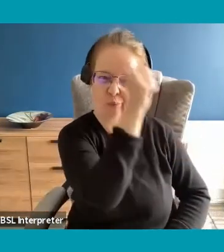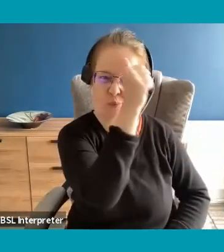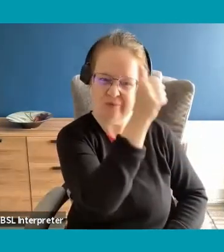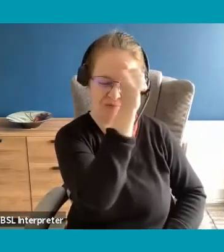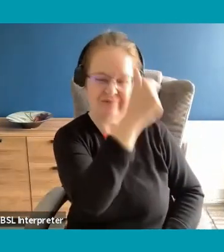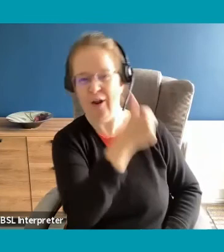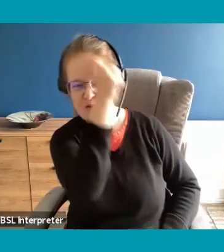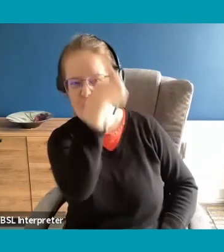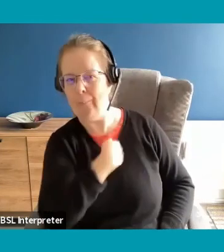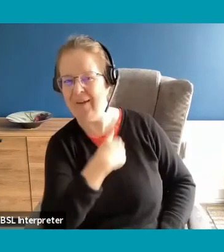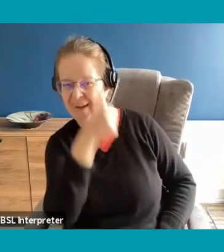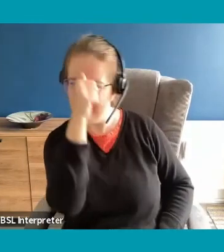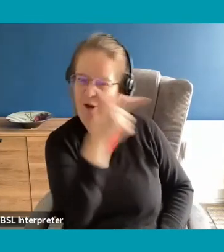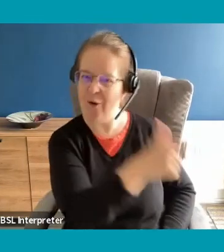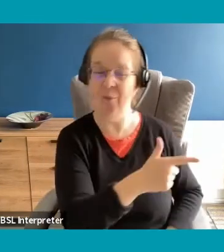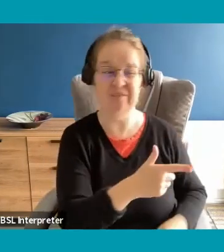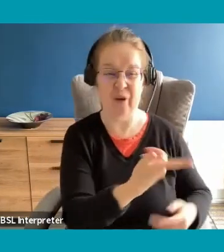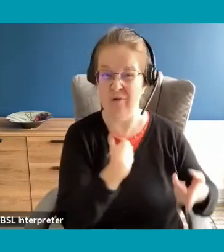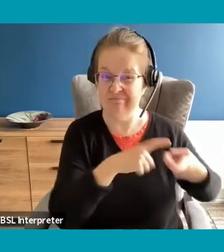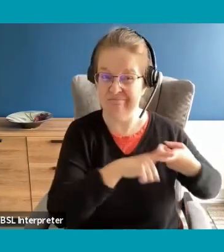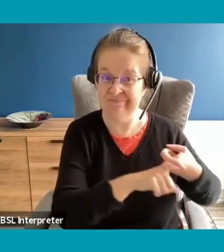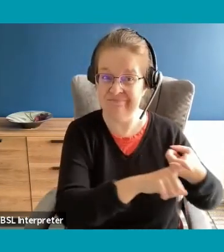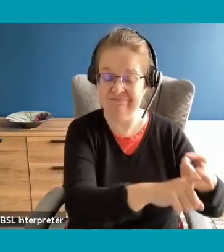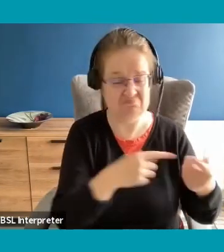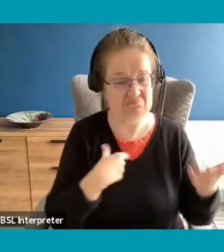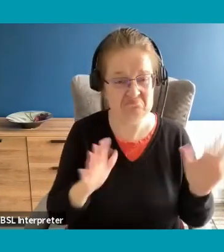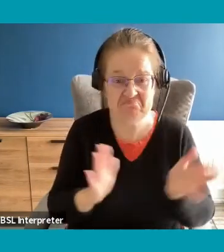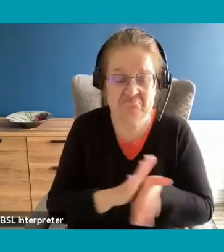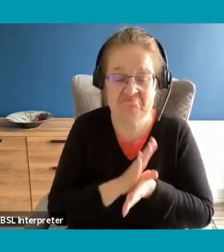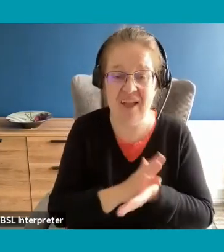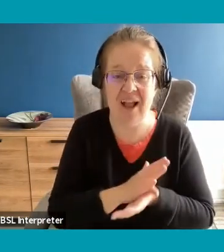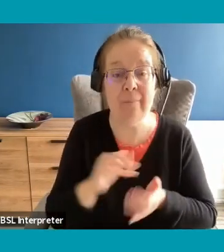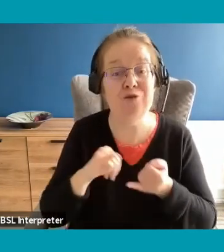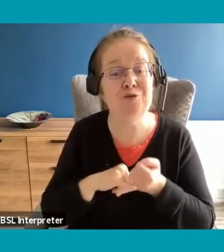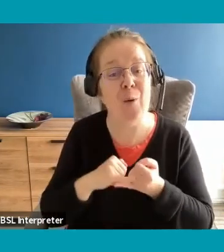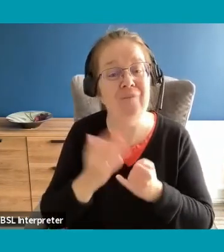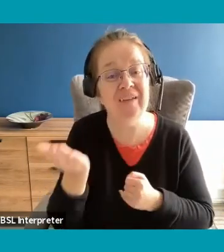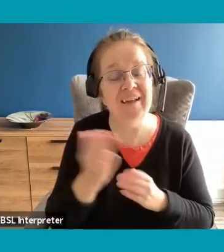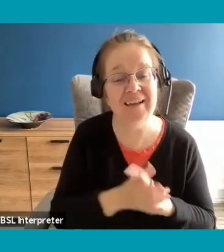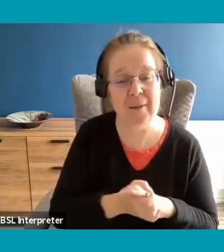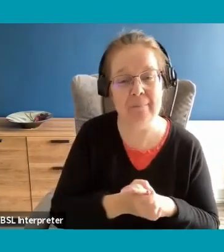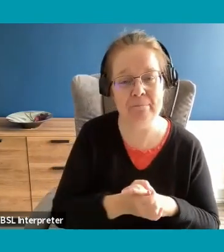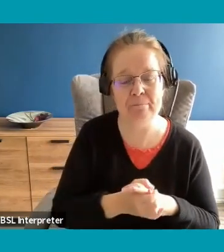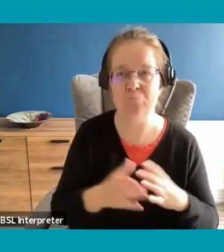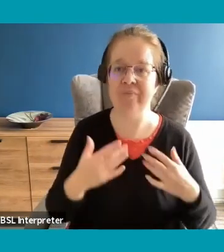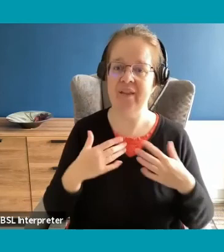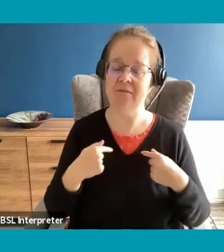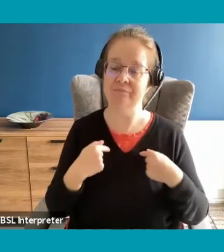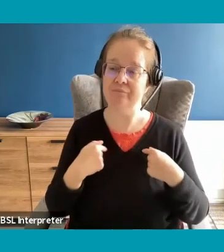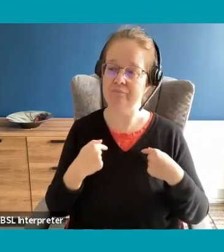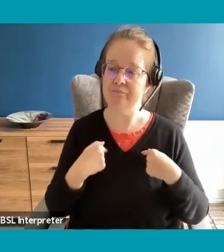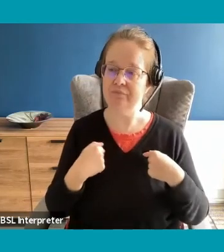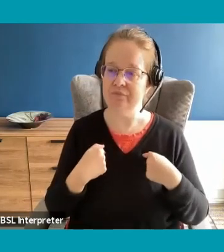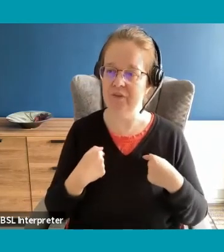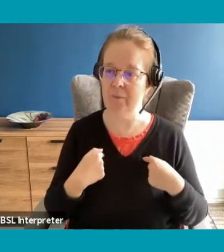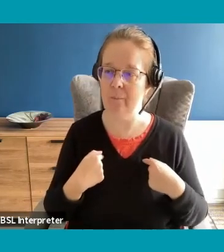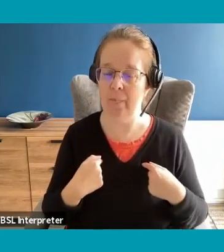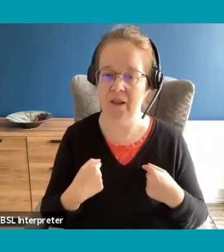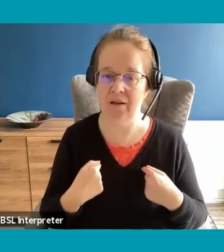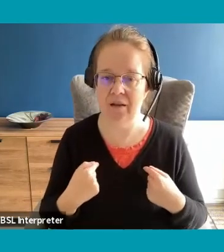that's kind of what keeps me here. OK Sophie. I think for me, so Steve kind of alluded to it earlier,